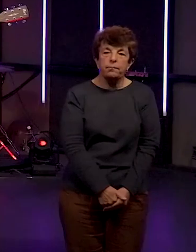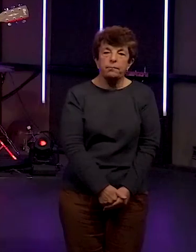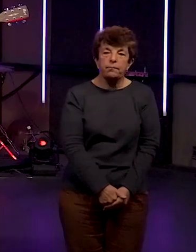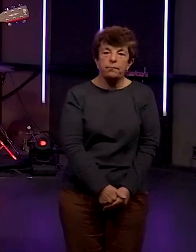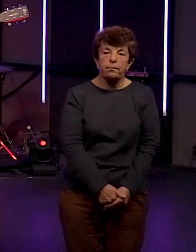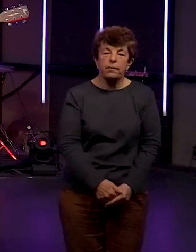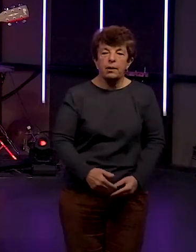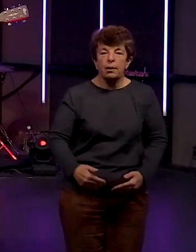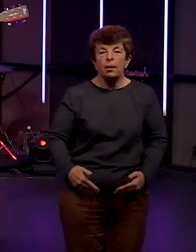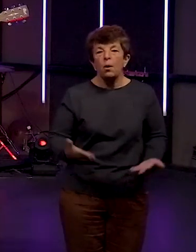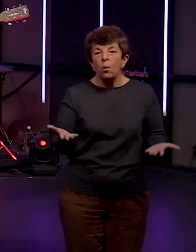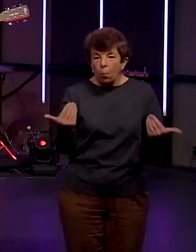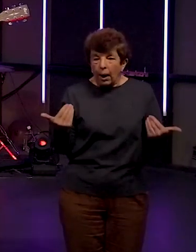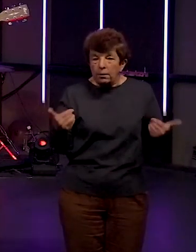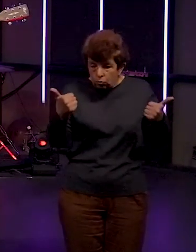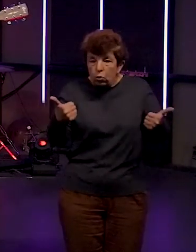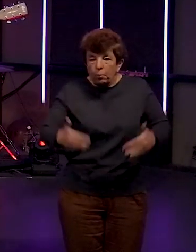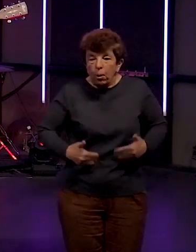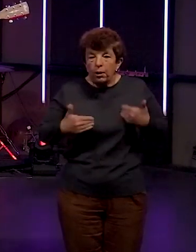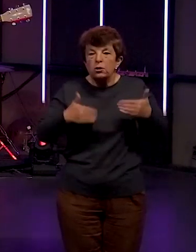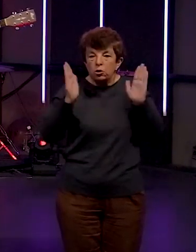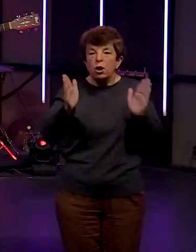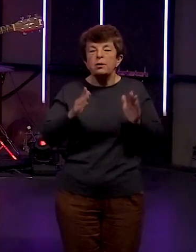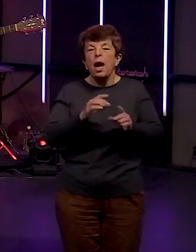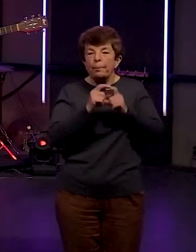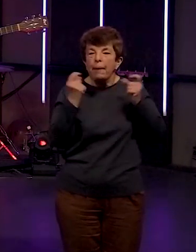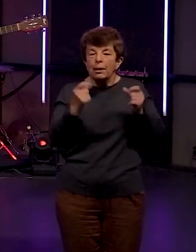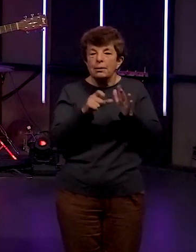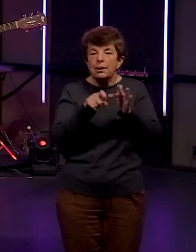Well good morning Church my name is Dave, one of the pastor's here and it's great